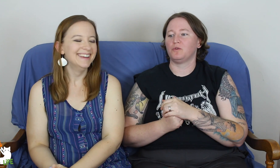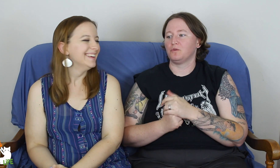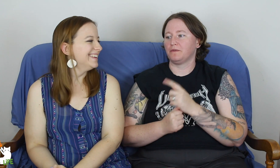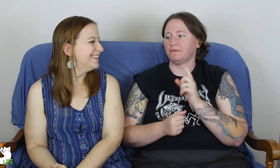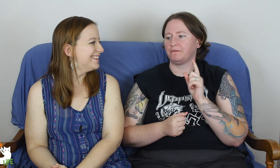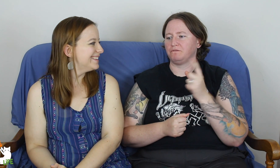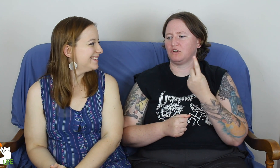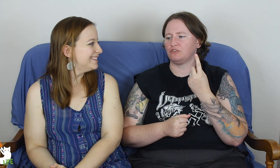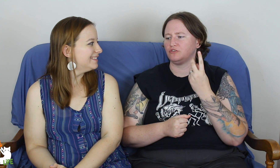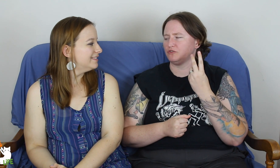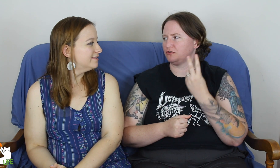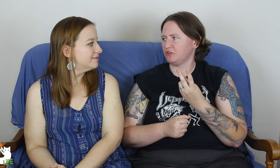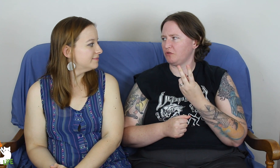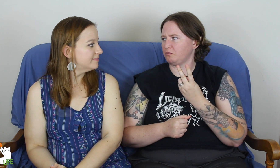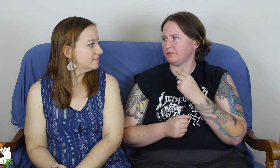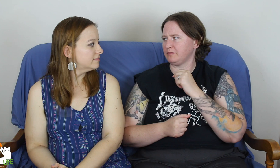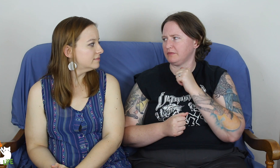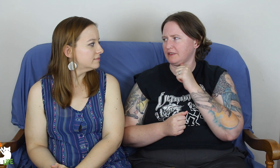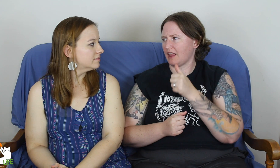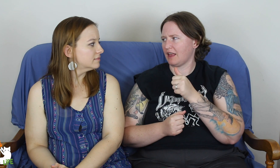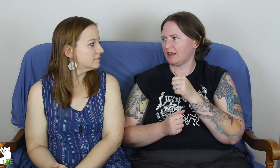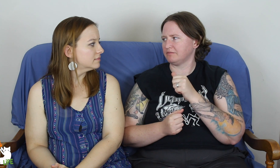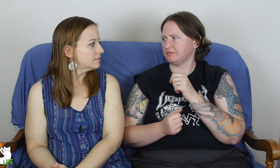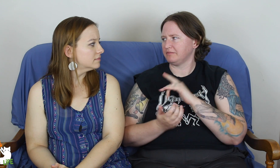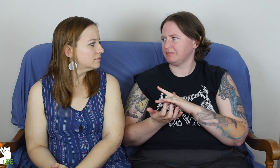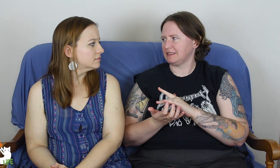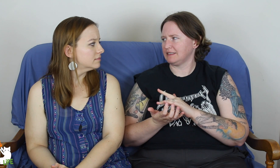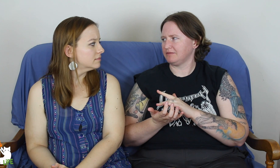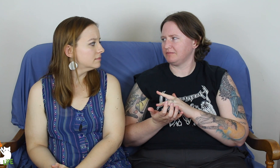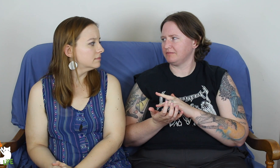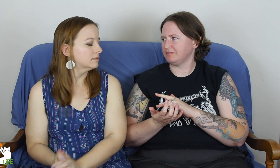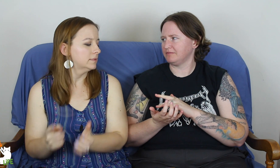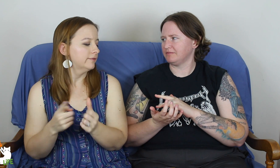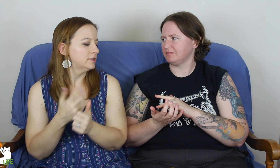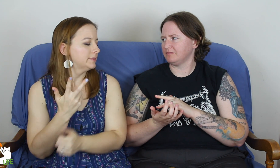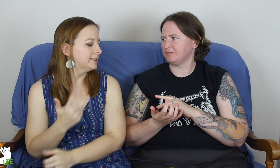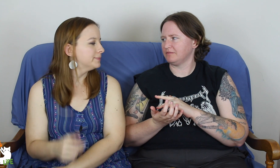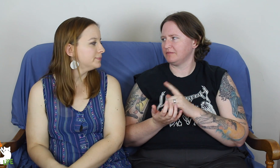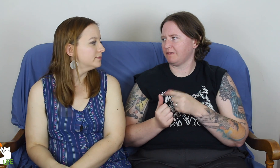So the first two... weren't medicated? [JI] The first three.